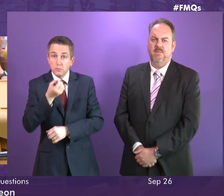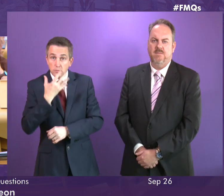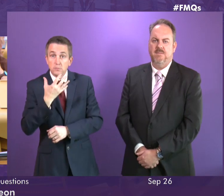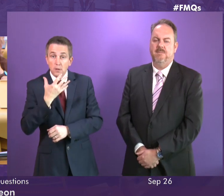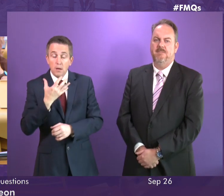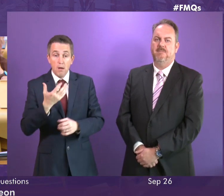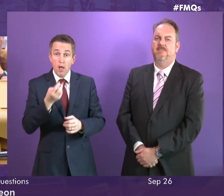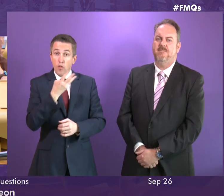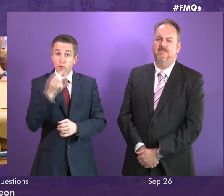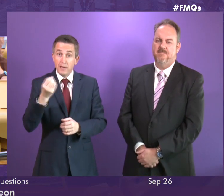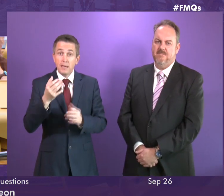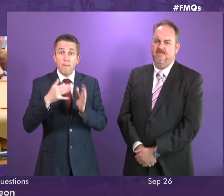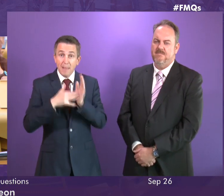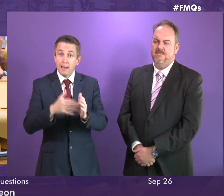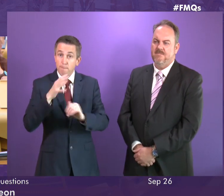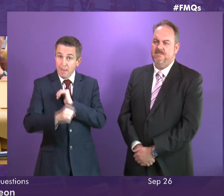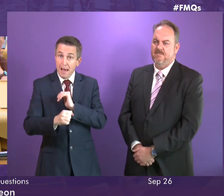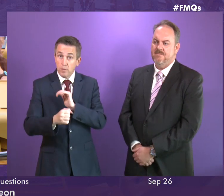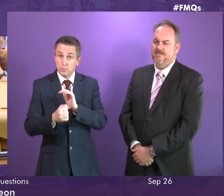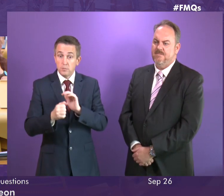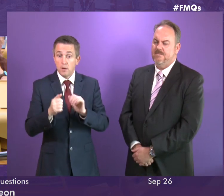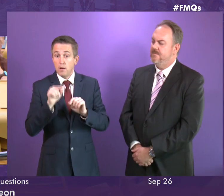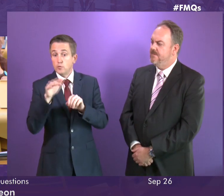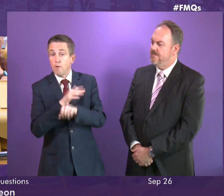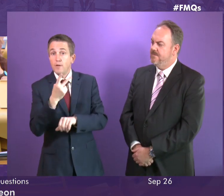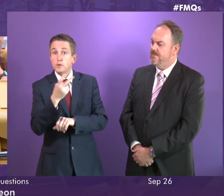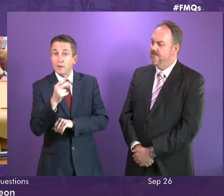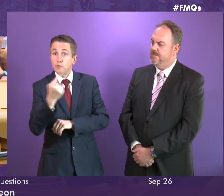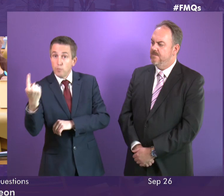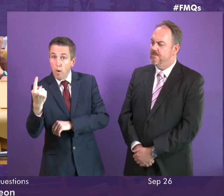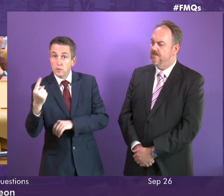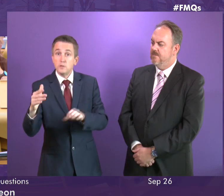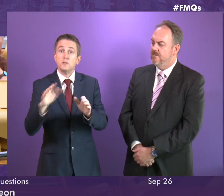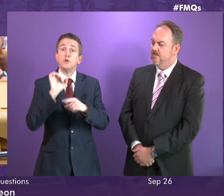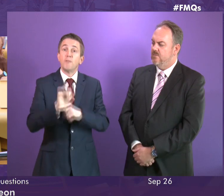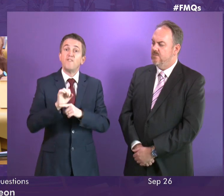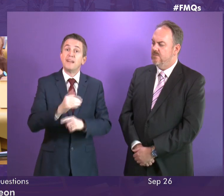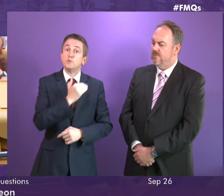We are investing more than £3 million up to 2021 to support suicide prevention. Our